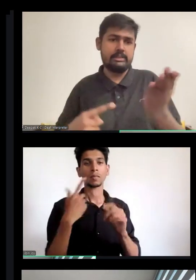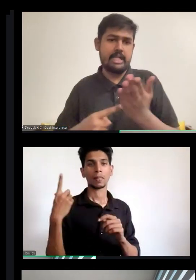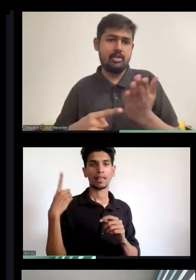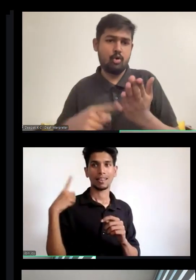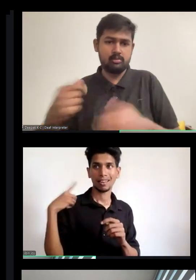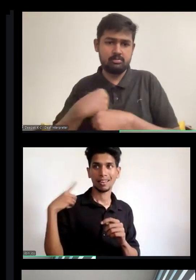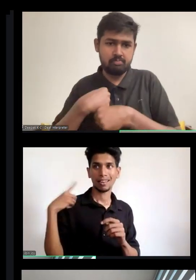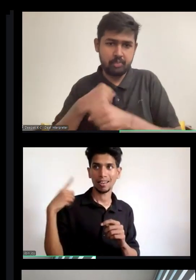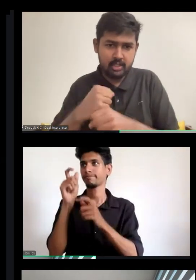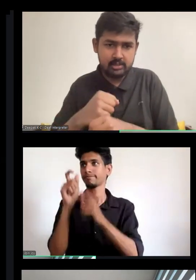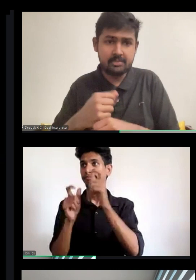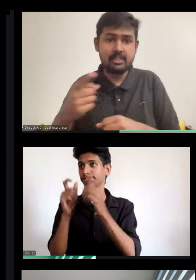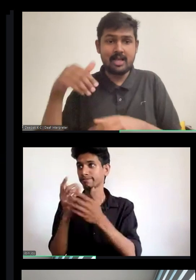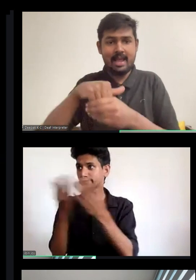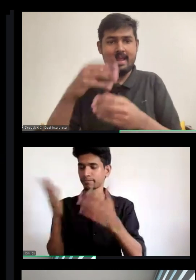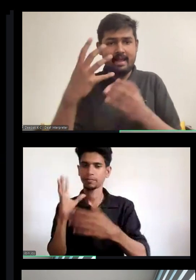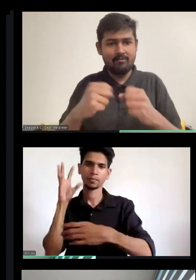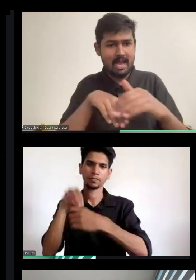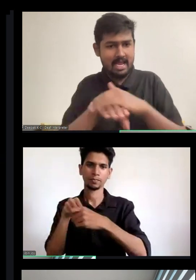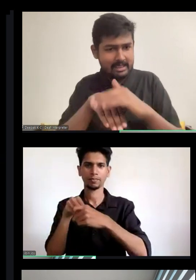And as a third option, are you an executive?